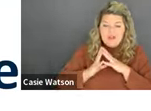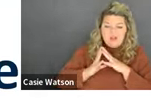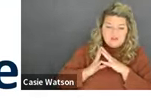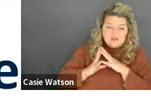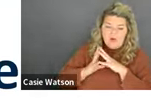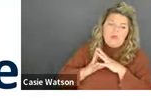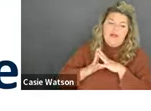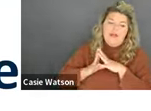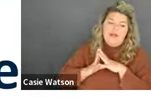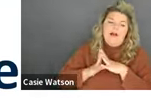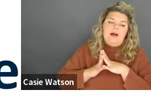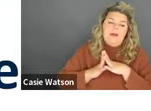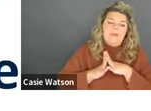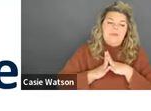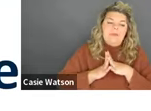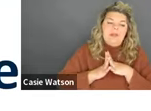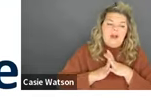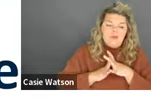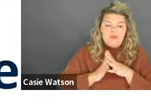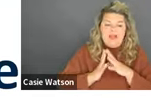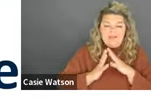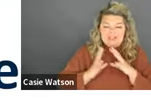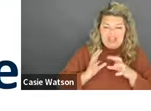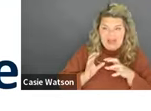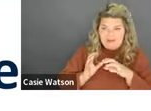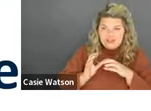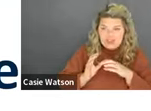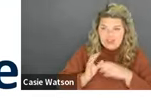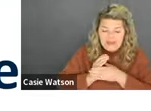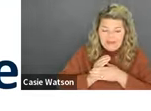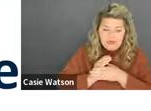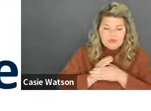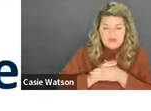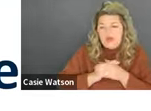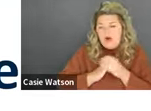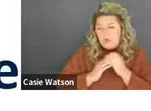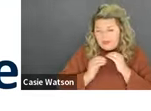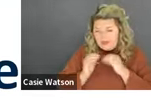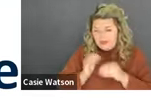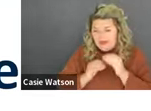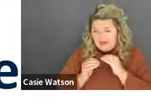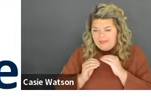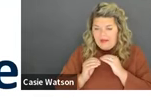It's also helpful to have the chat feature enabled or the Q and A.